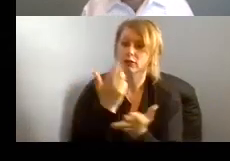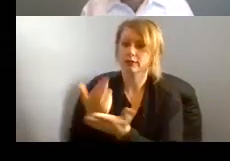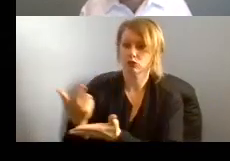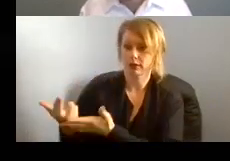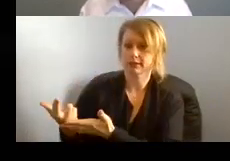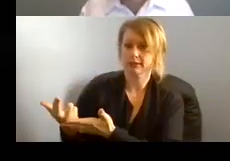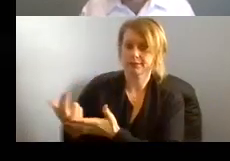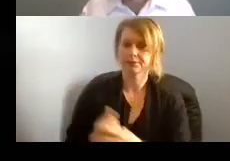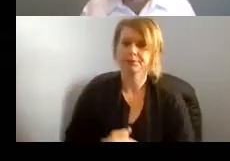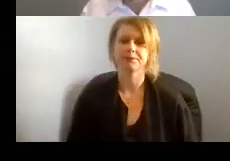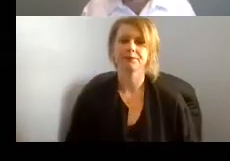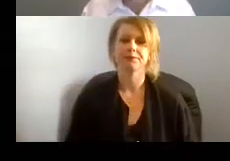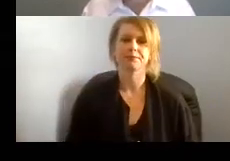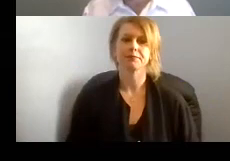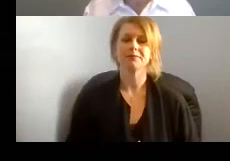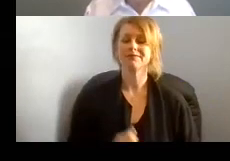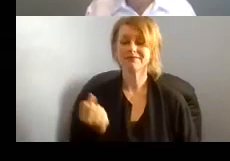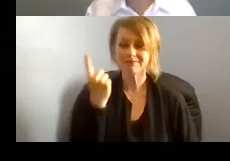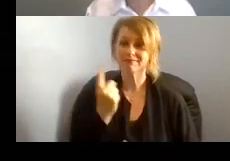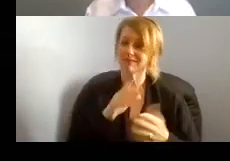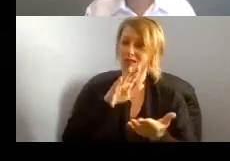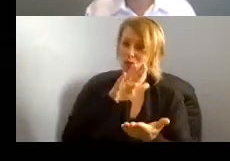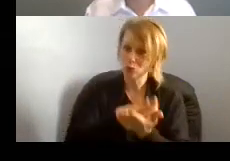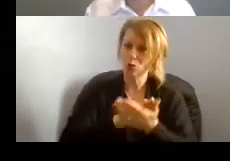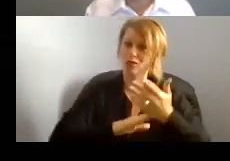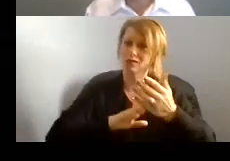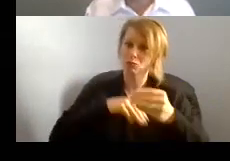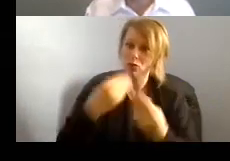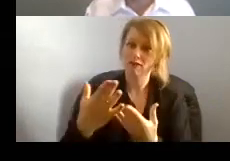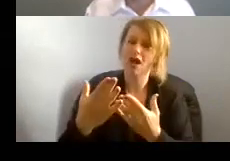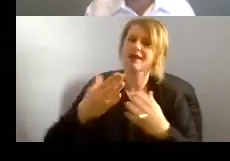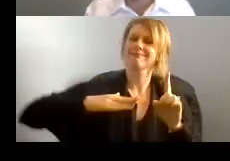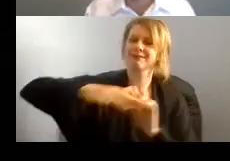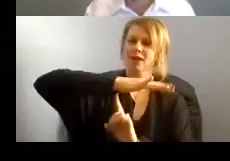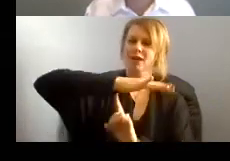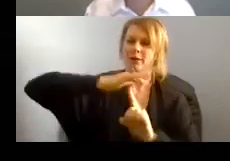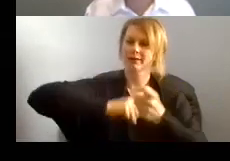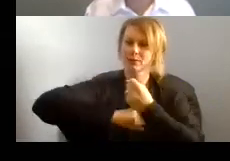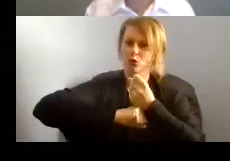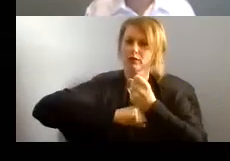I want to start by saying that schools can provide a supportive environment to grieving students, but that doesn’t require that classroom